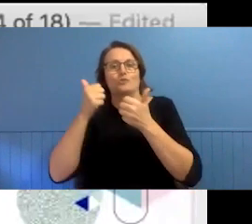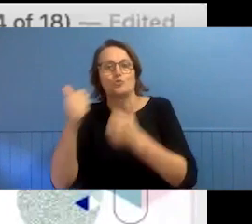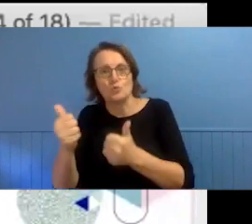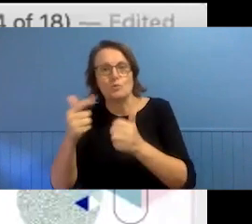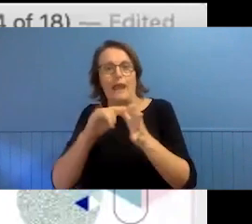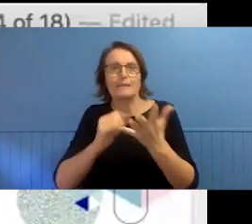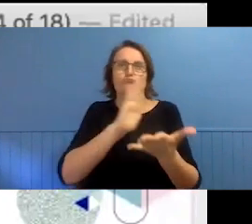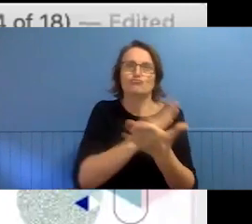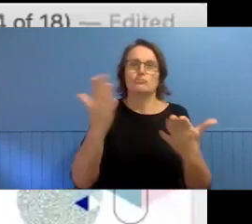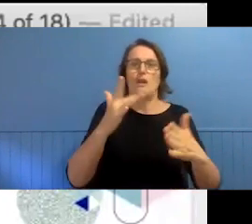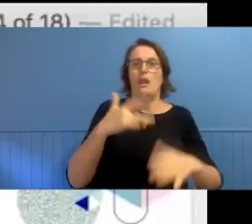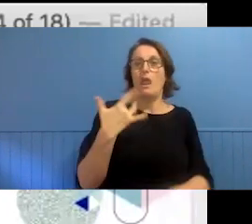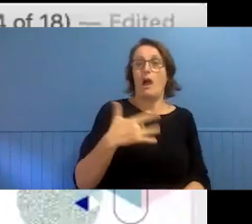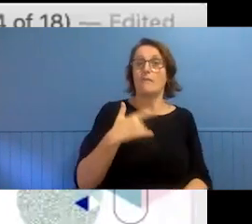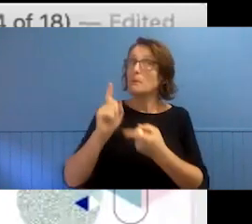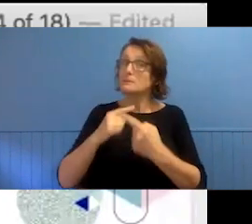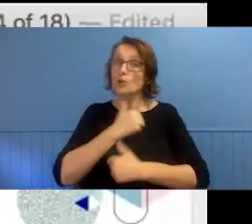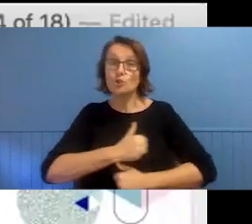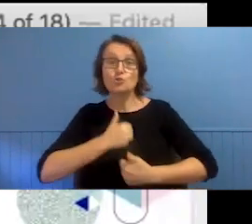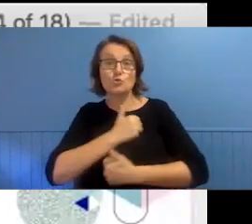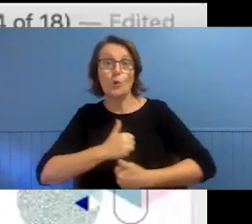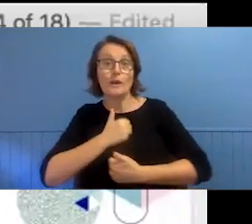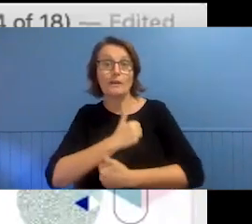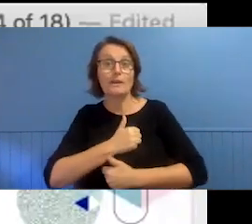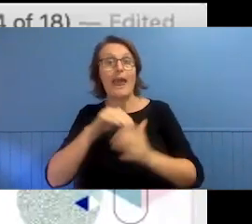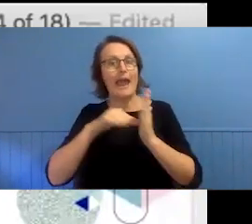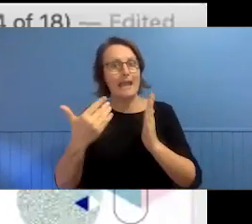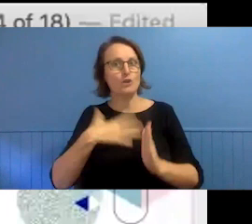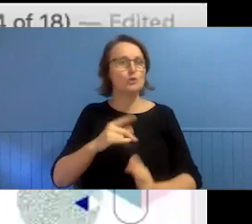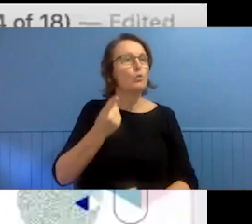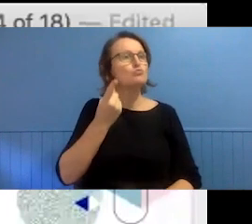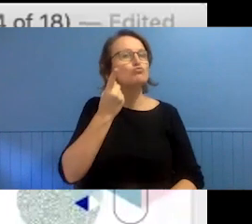enjoyable and made her more experience -- likely to experience